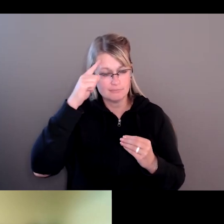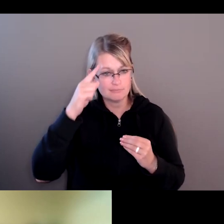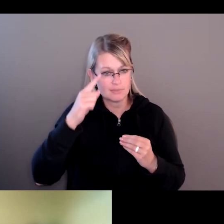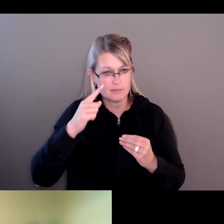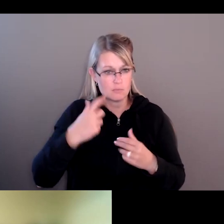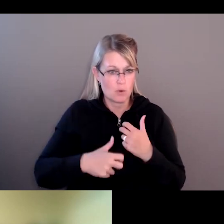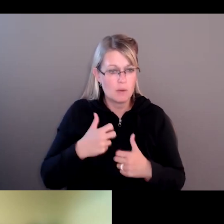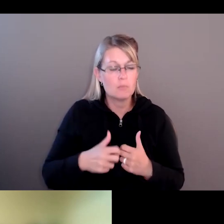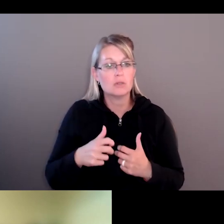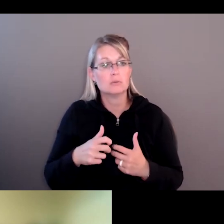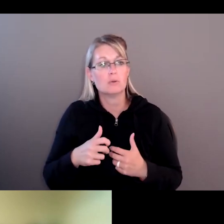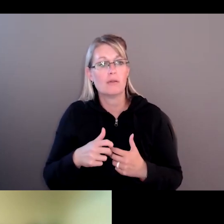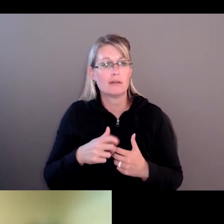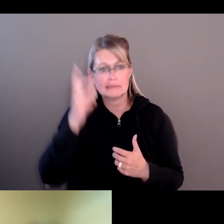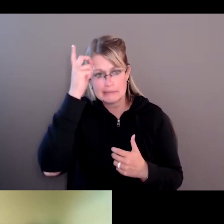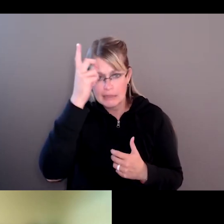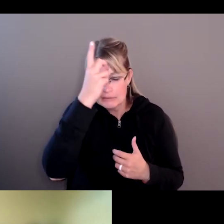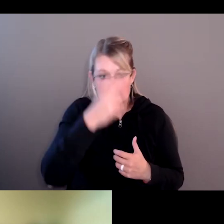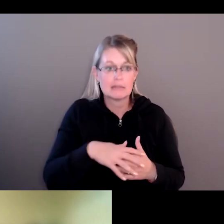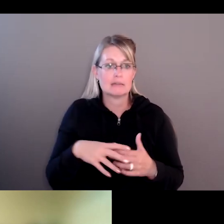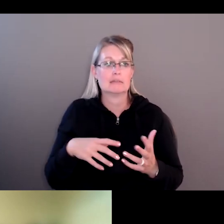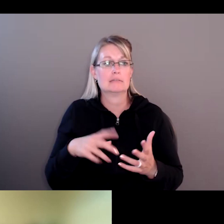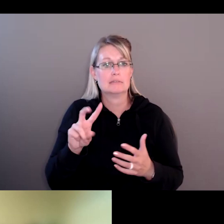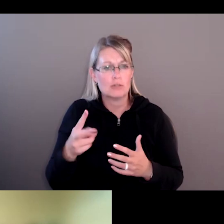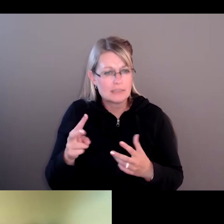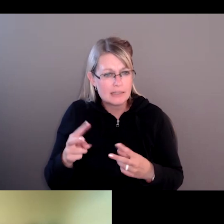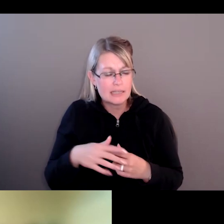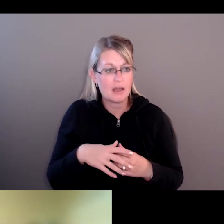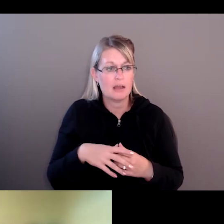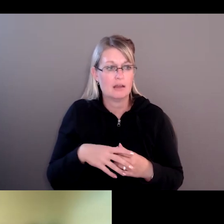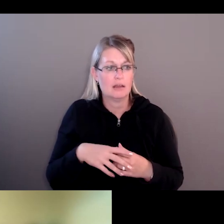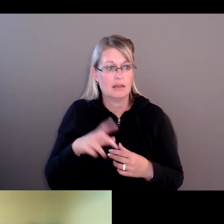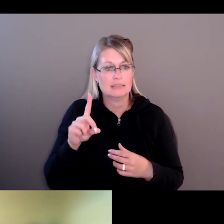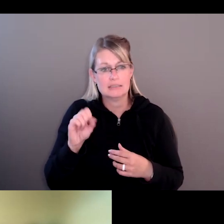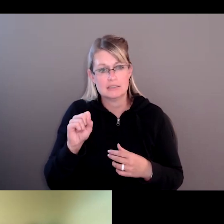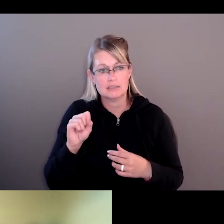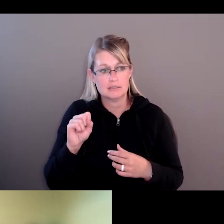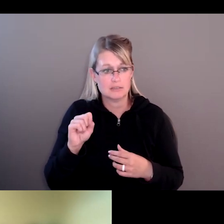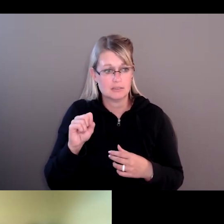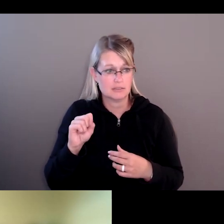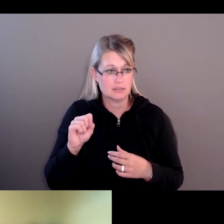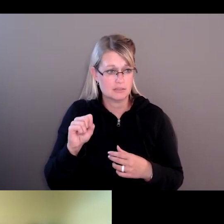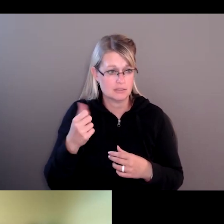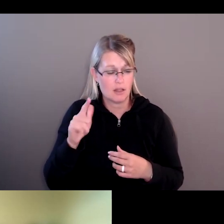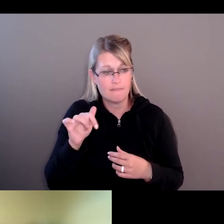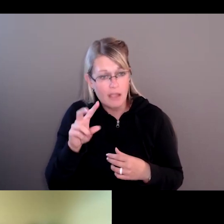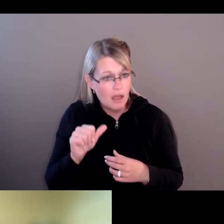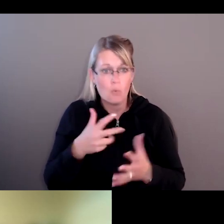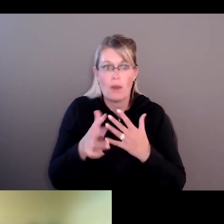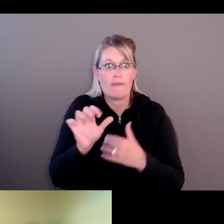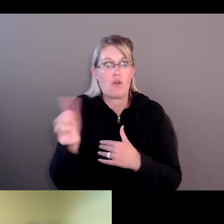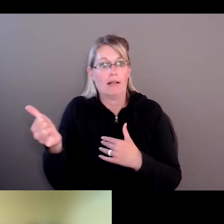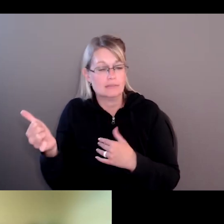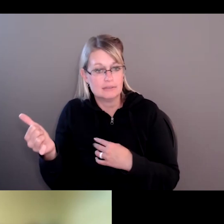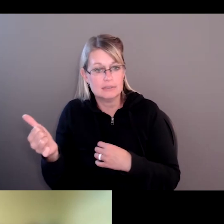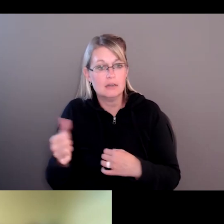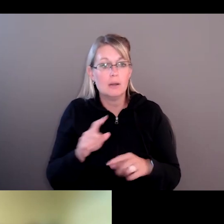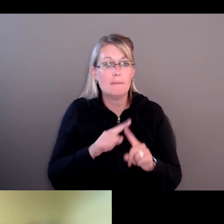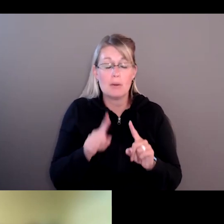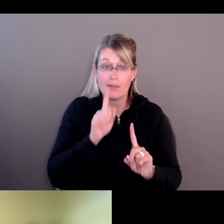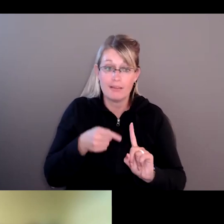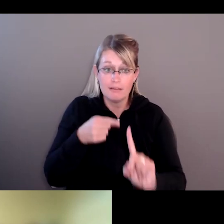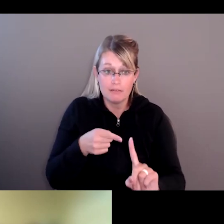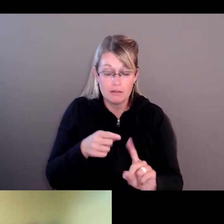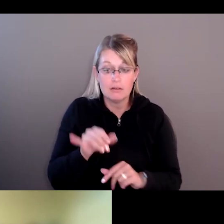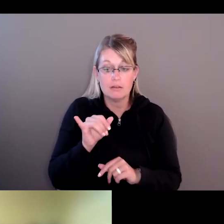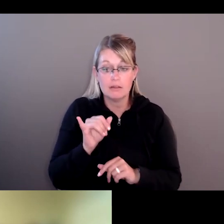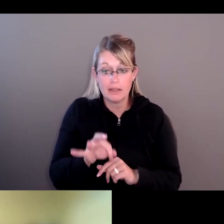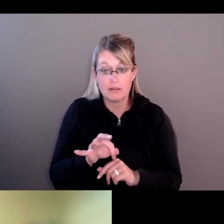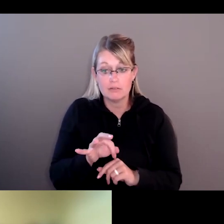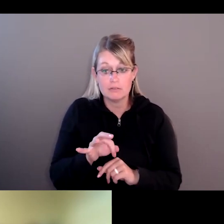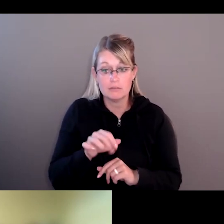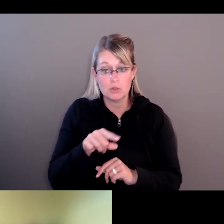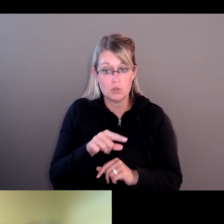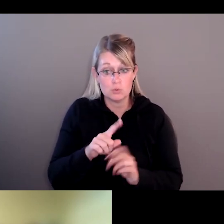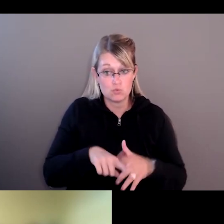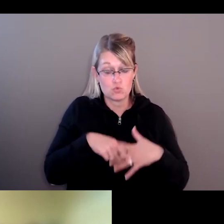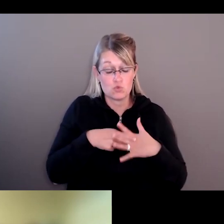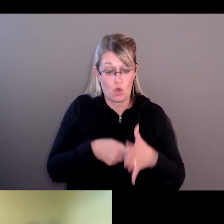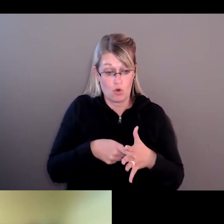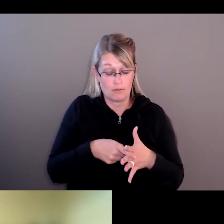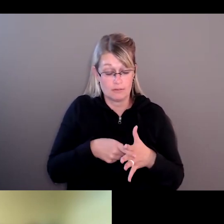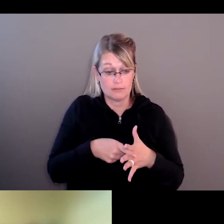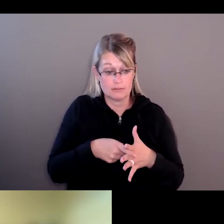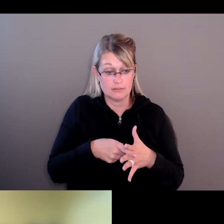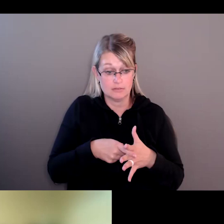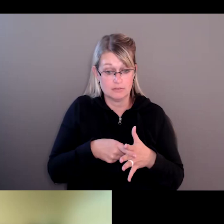it is dyslexia, whatever else, but bottom line, if you are really getting started understanding